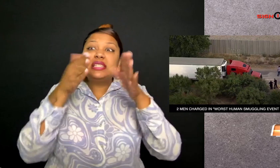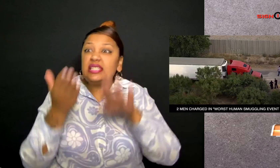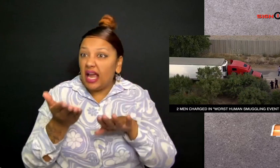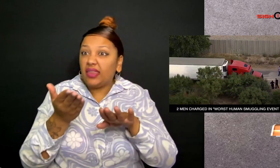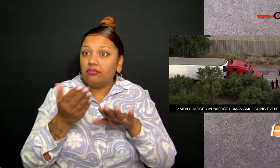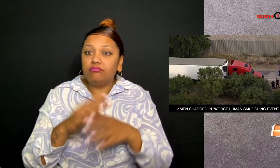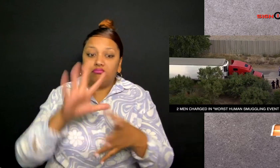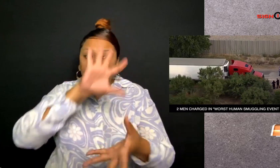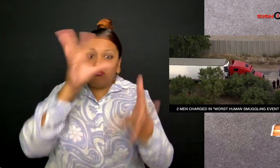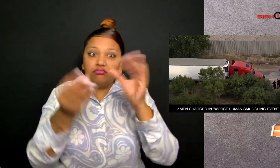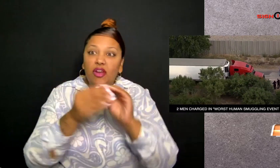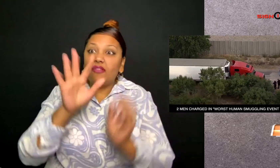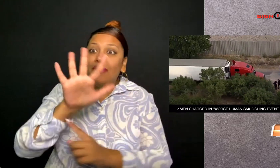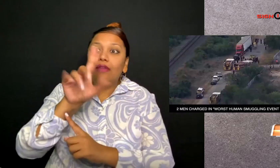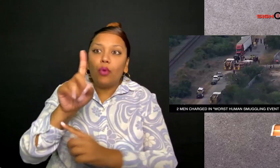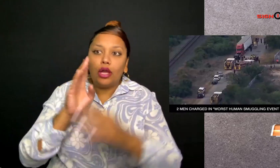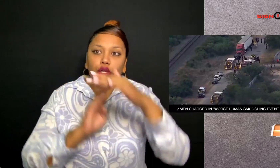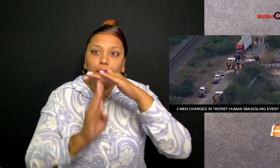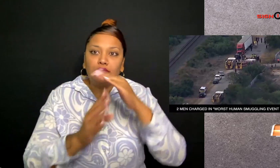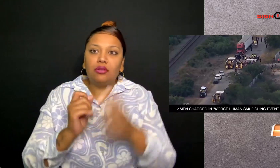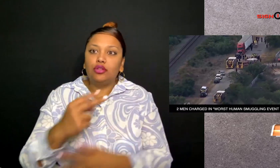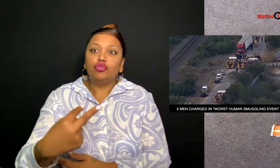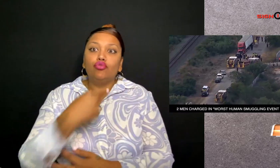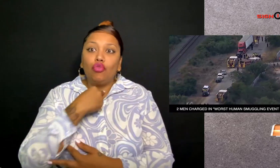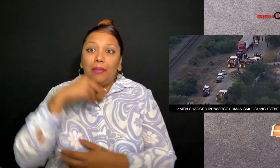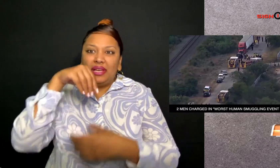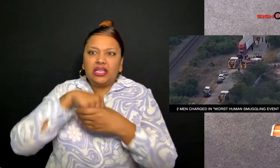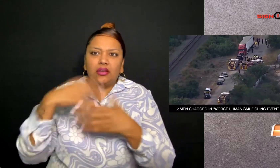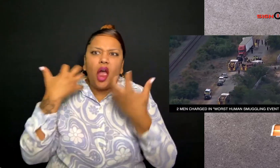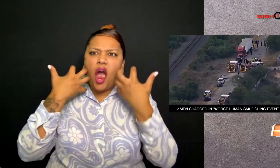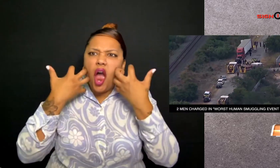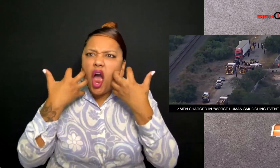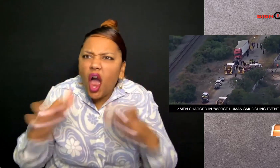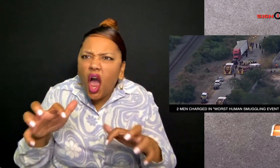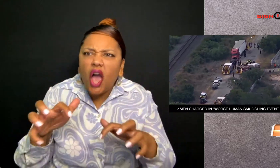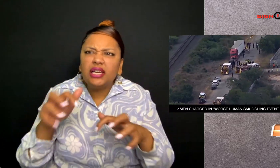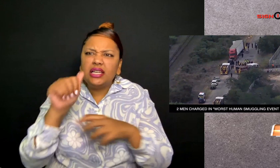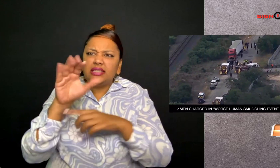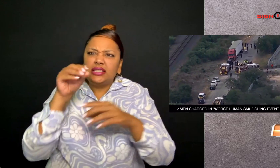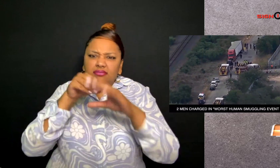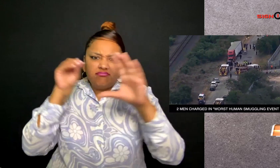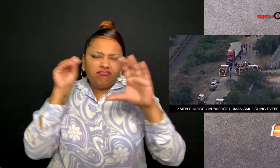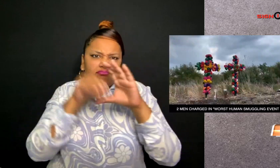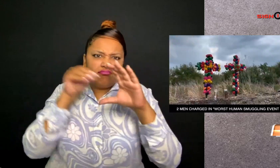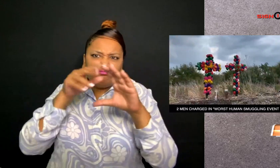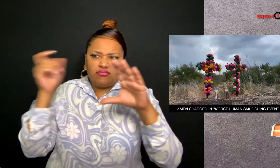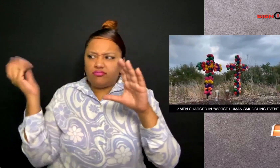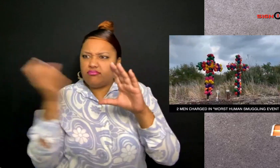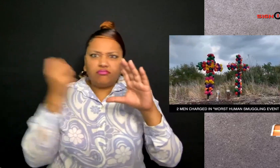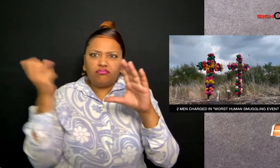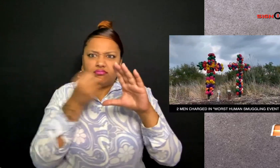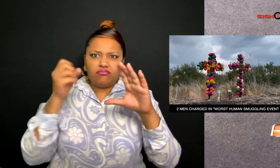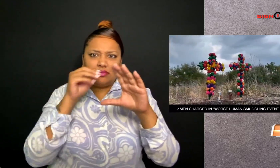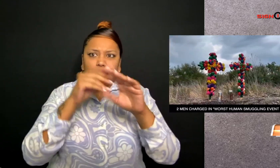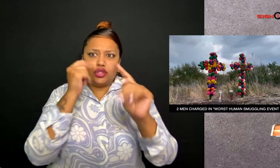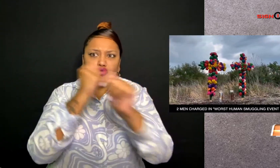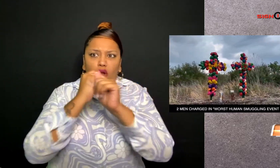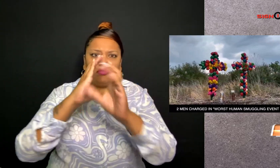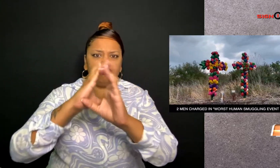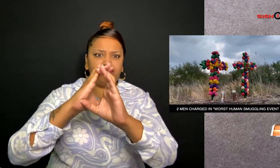history the deaths of 51 migrants trapped in sweltering hot conditions in a semi truck